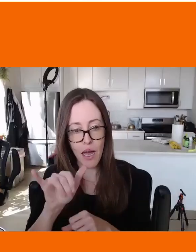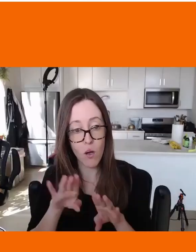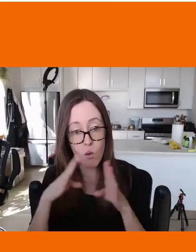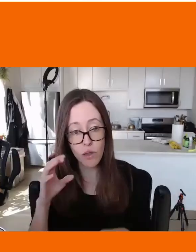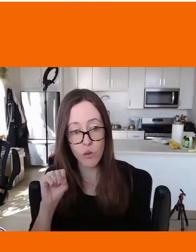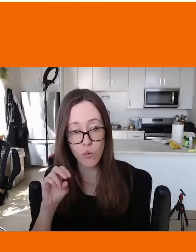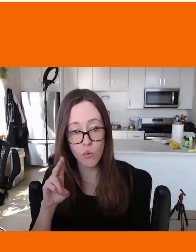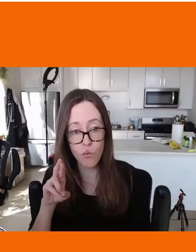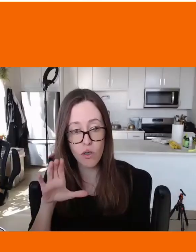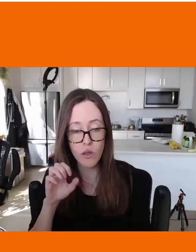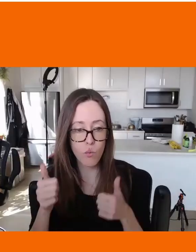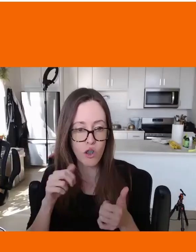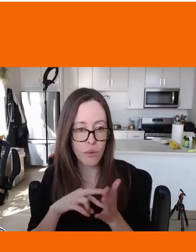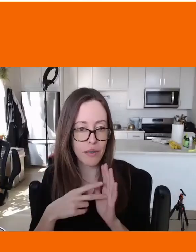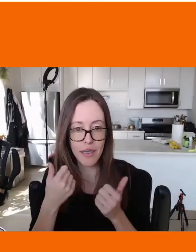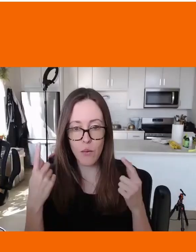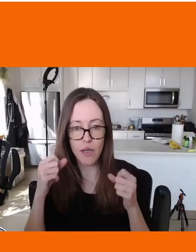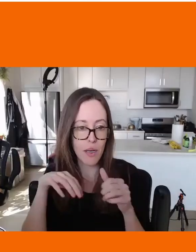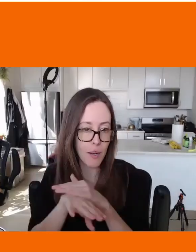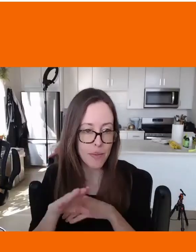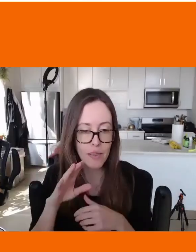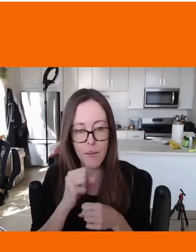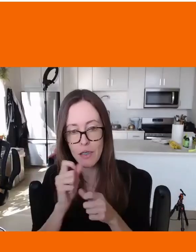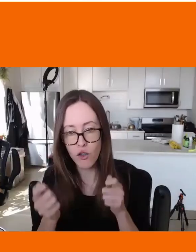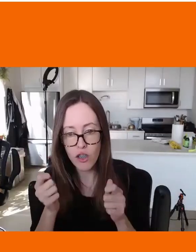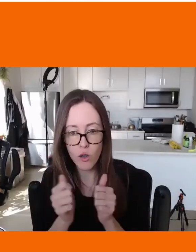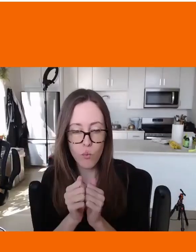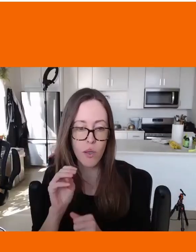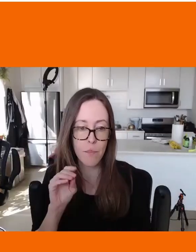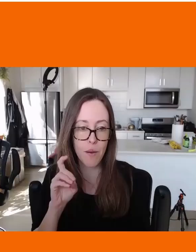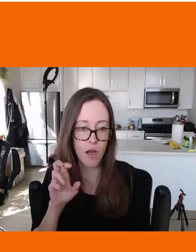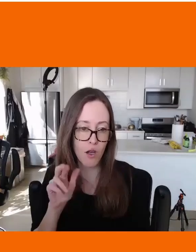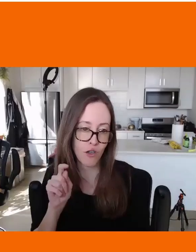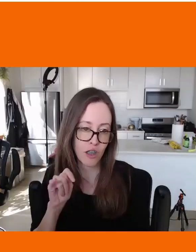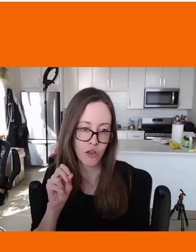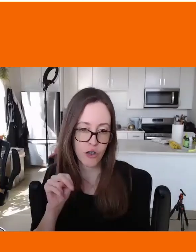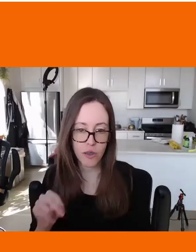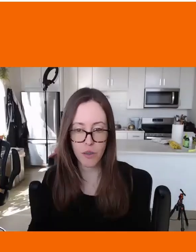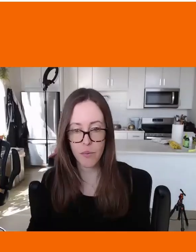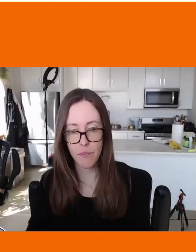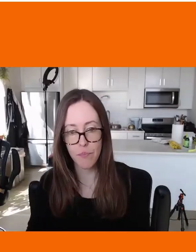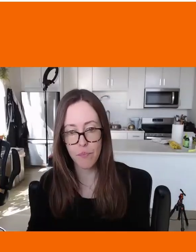It's an open source map, which means anyone can come in and update it with moderation, of course.